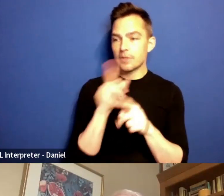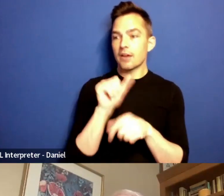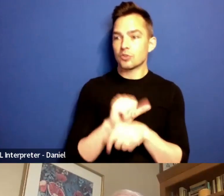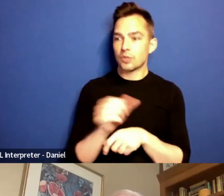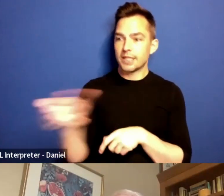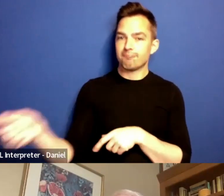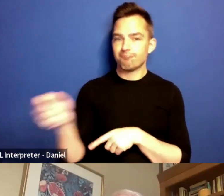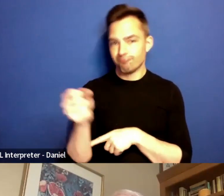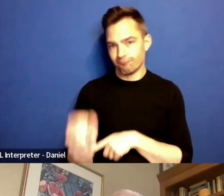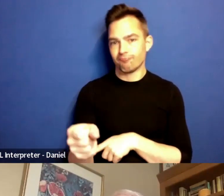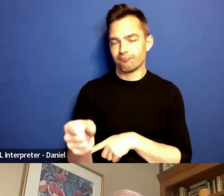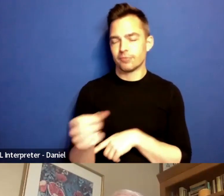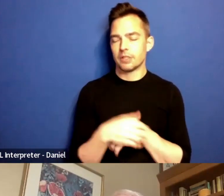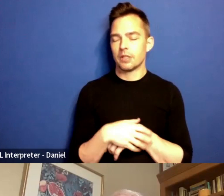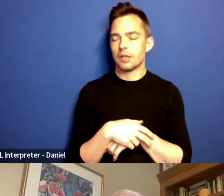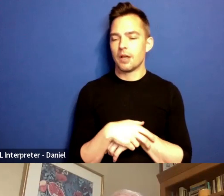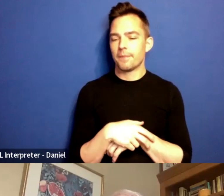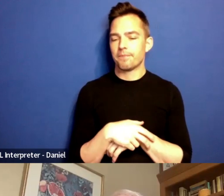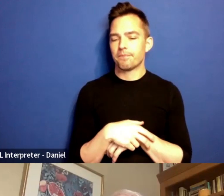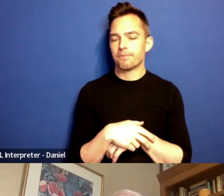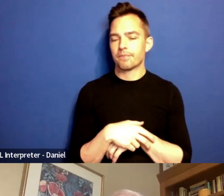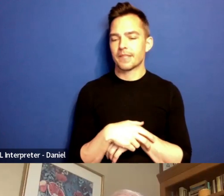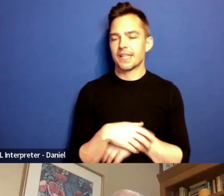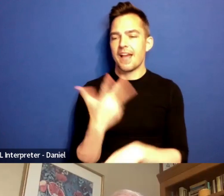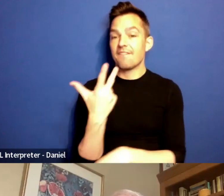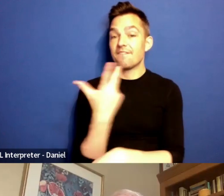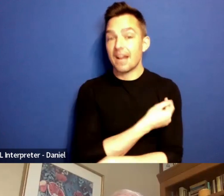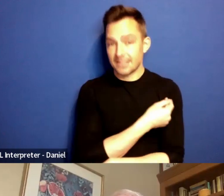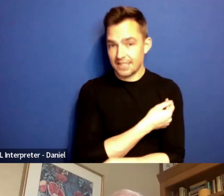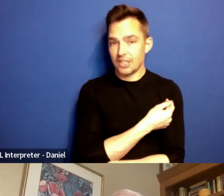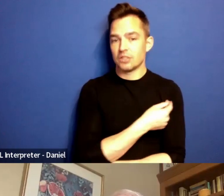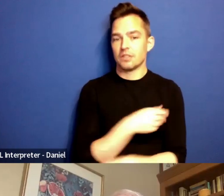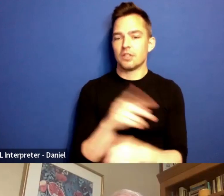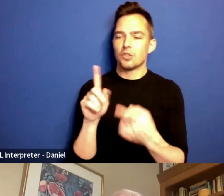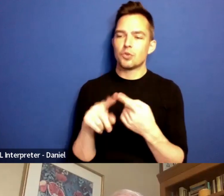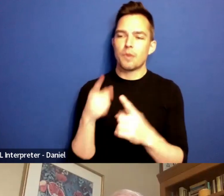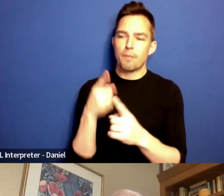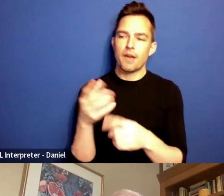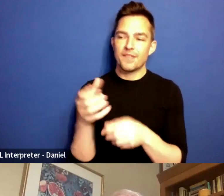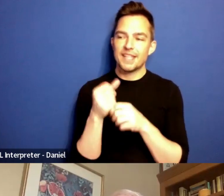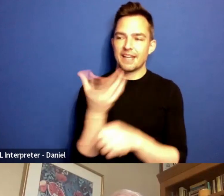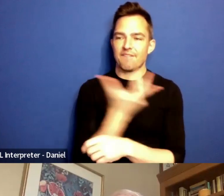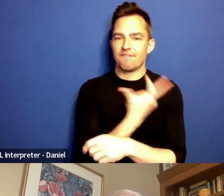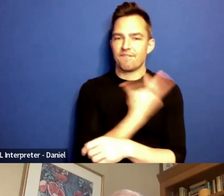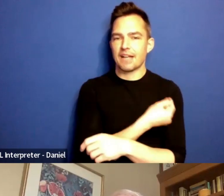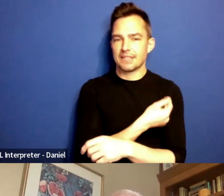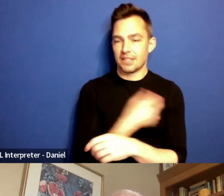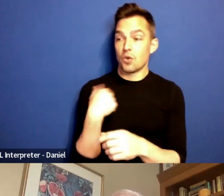to a vaccination to the point of getting a vaccination. And what we found is that it is very